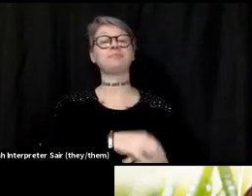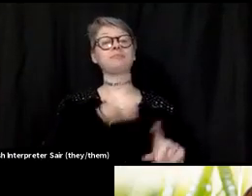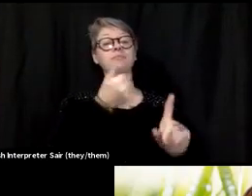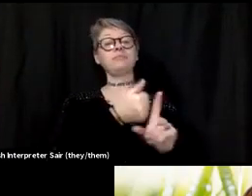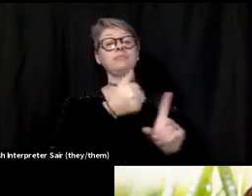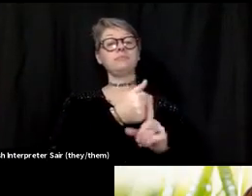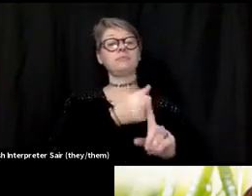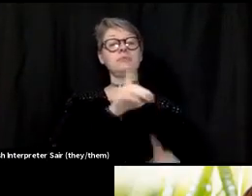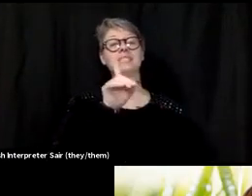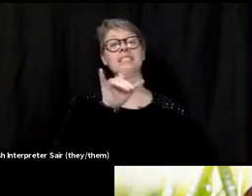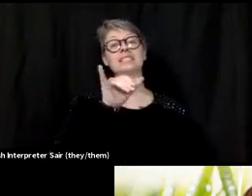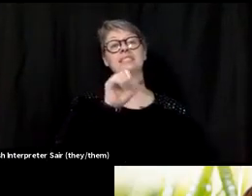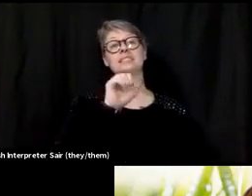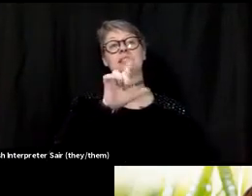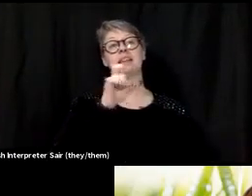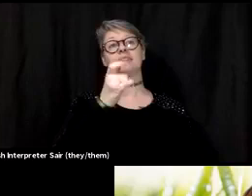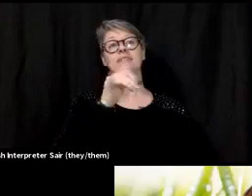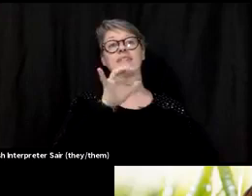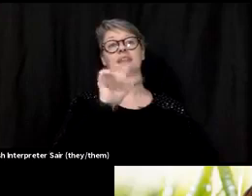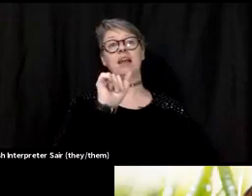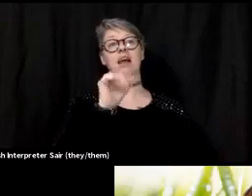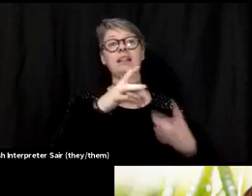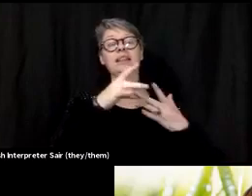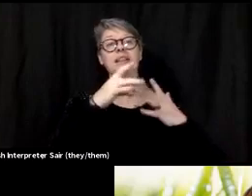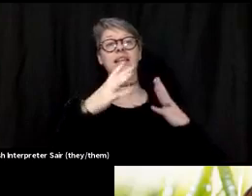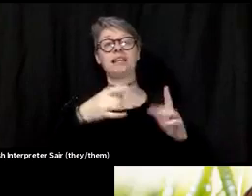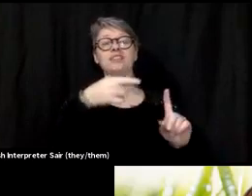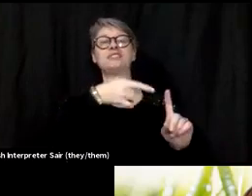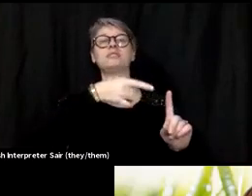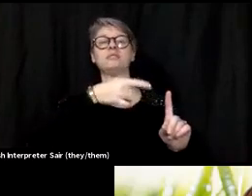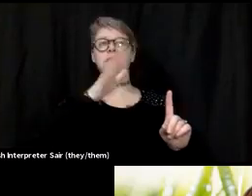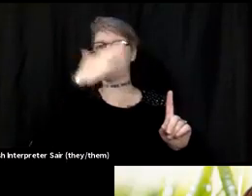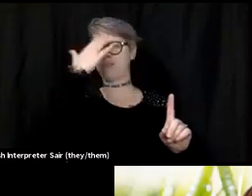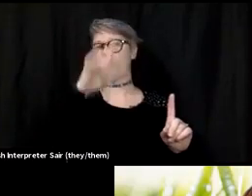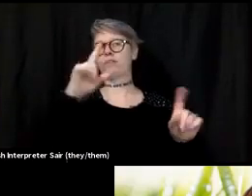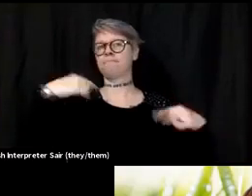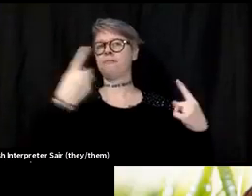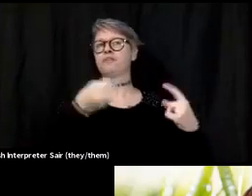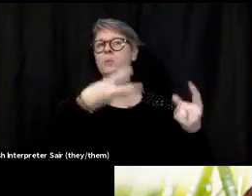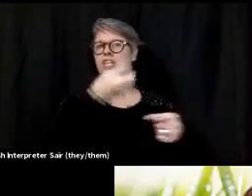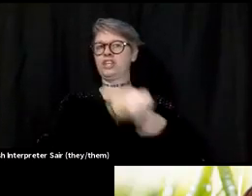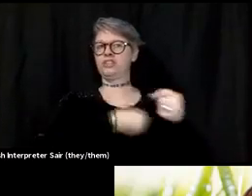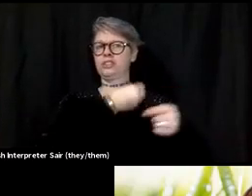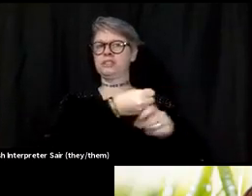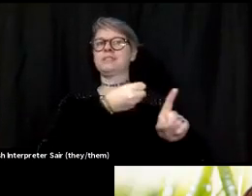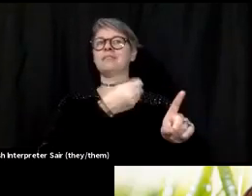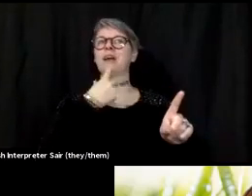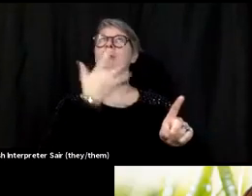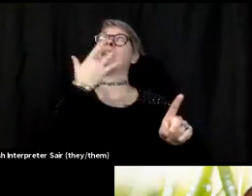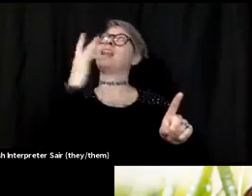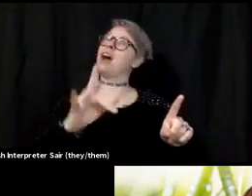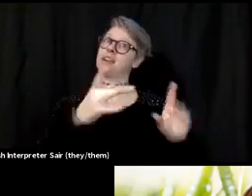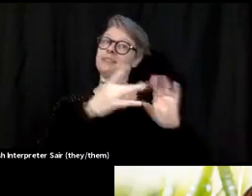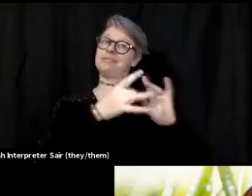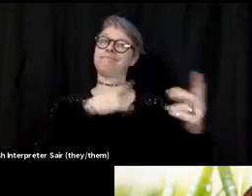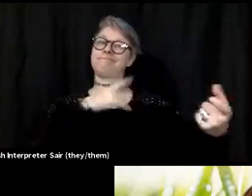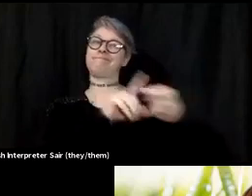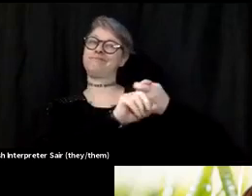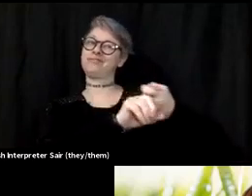have be following. She has dyslexia VC She has dyslexia VC, and she She has dyslexia PC, and she's an amazing person who have known for a few years now, and I'm known for a few years now, and